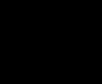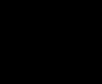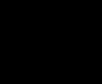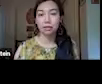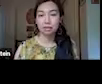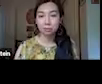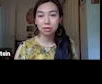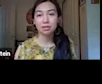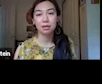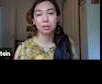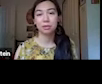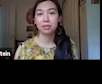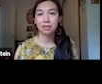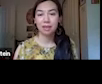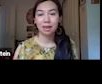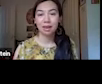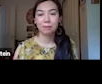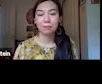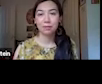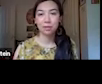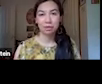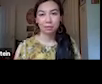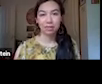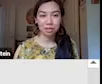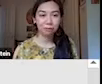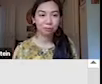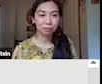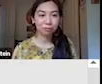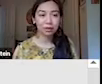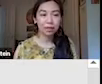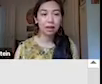inquiries inbox and we'll get back to you.